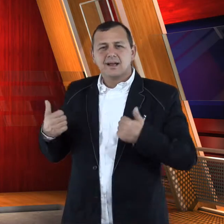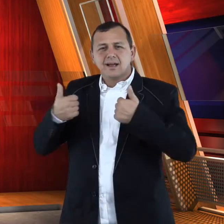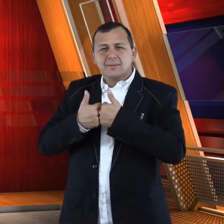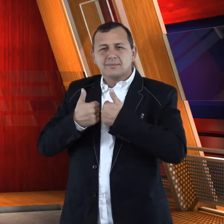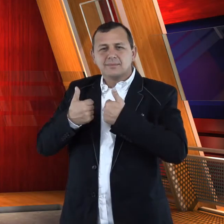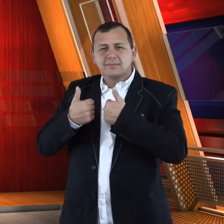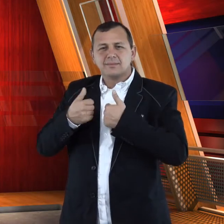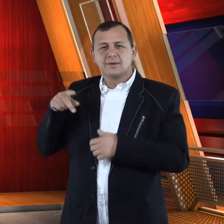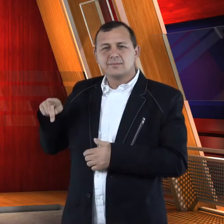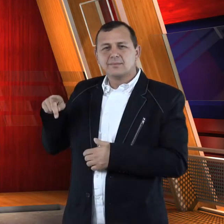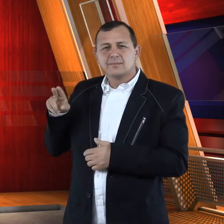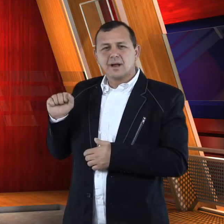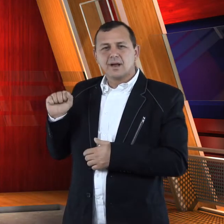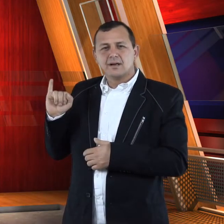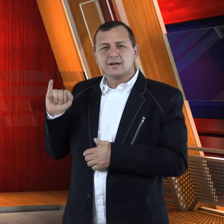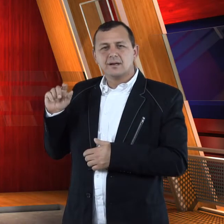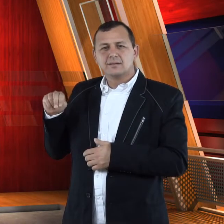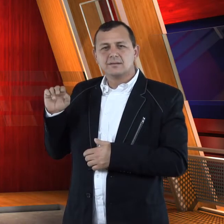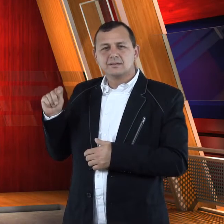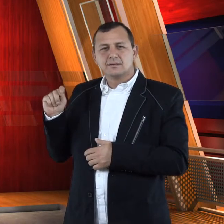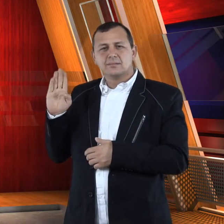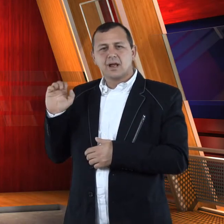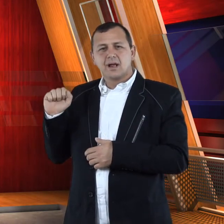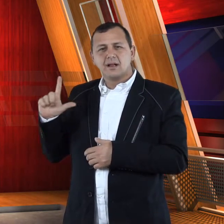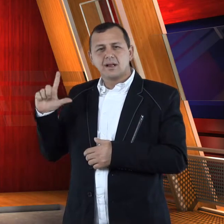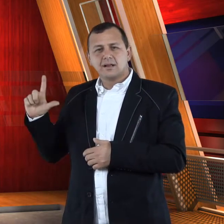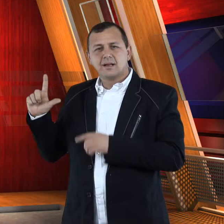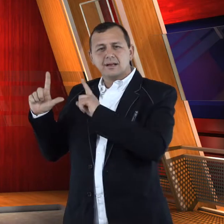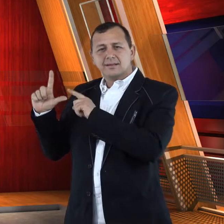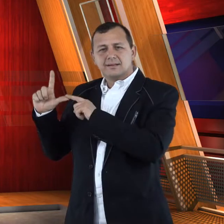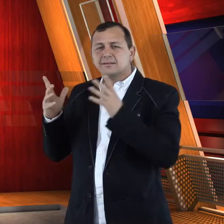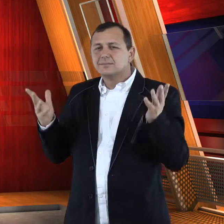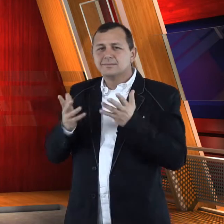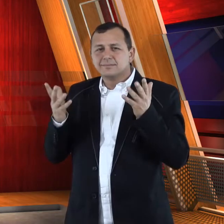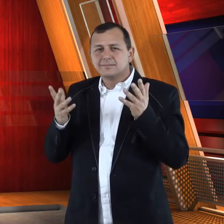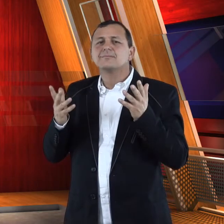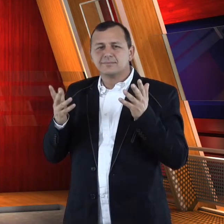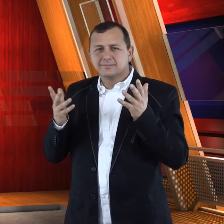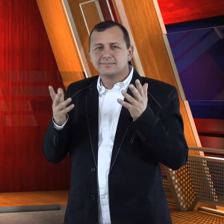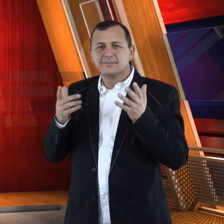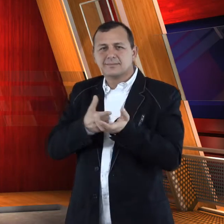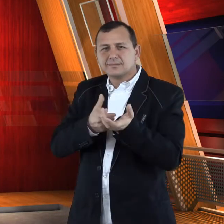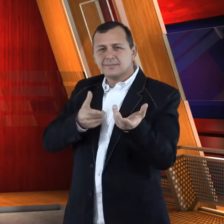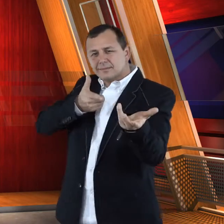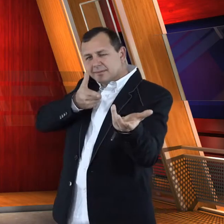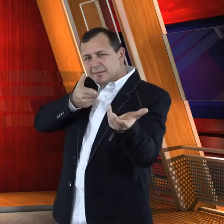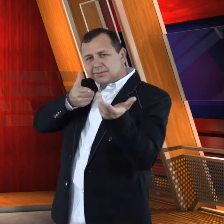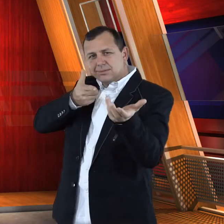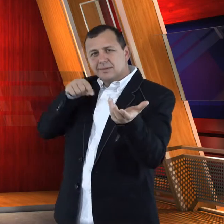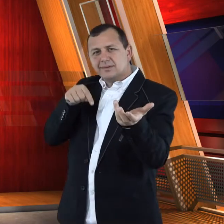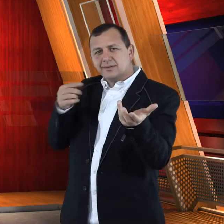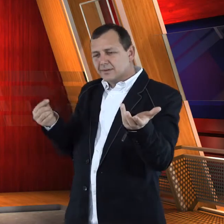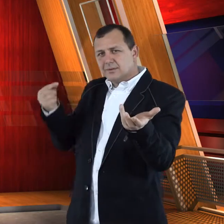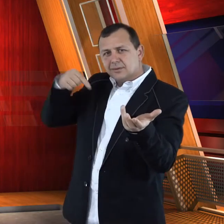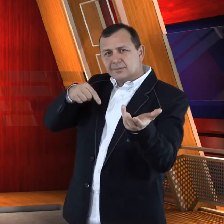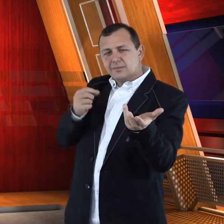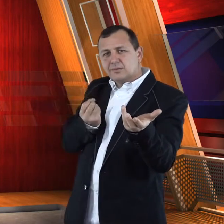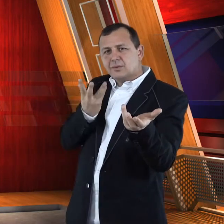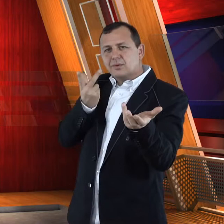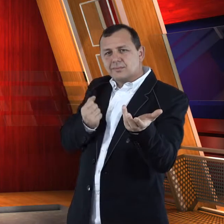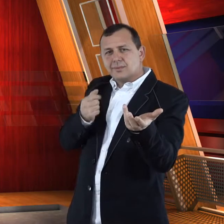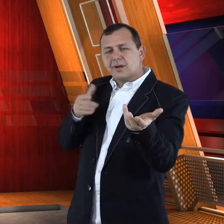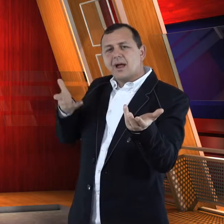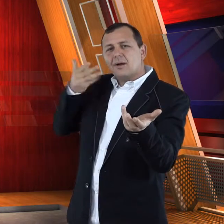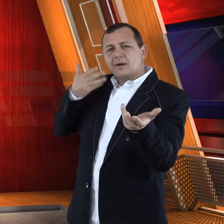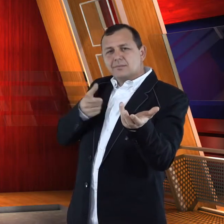The game of paintball requires an air gun